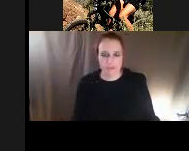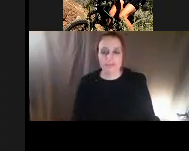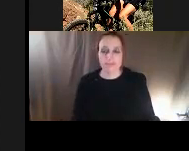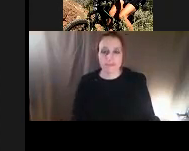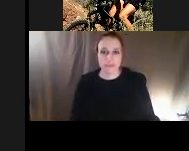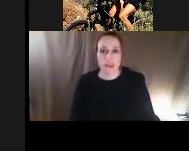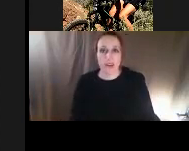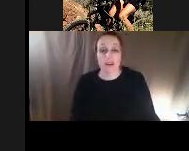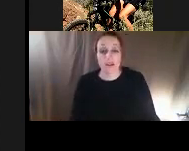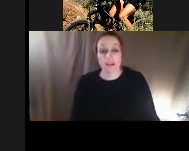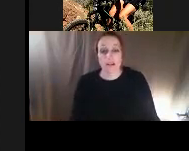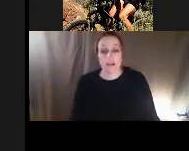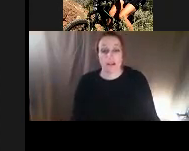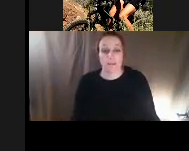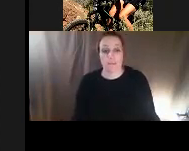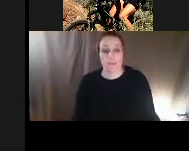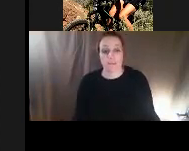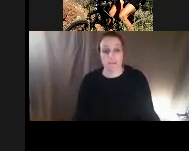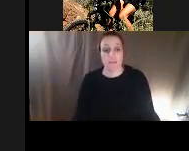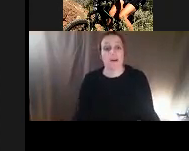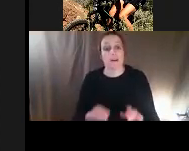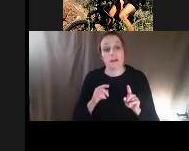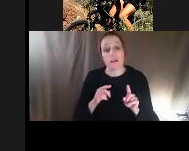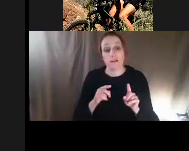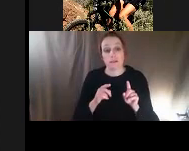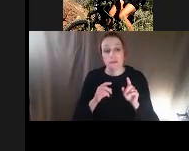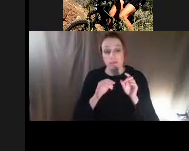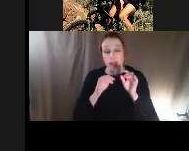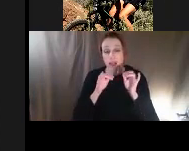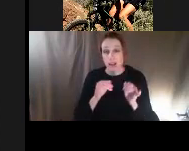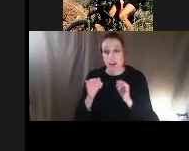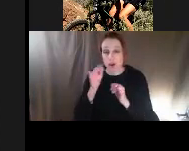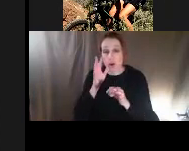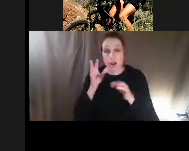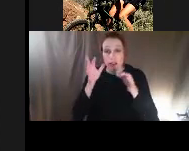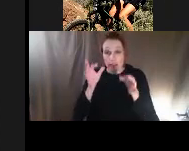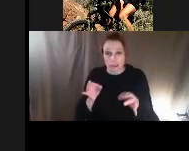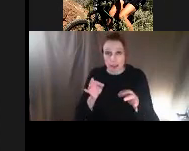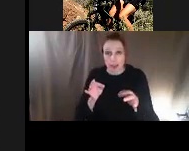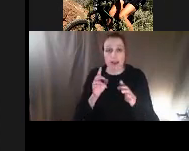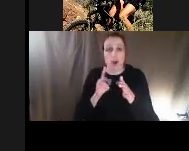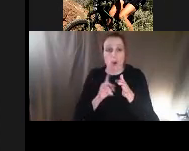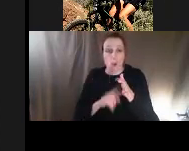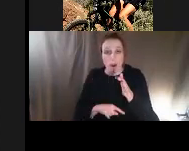to make a determination of what it meant to them, and that's the only person that gets to make that